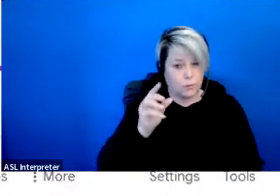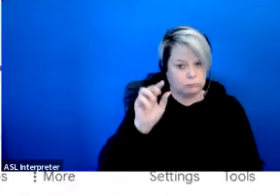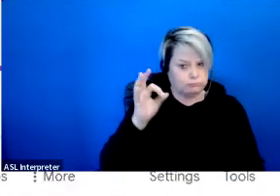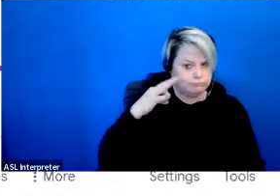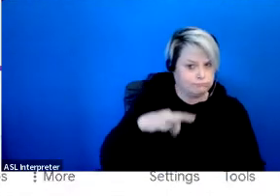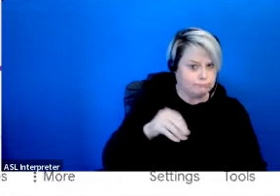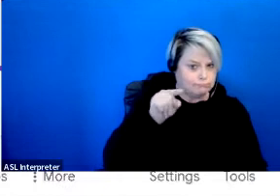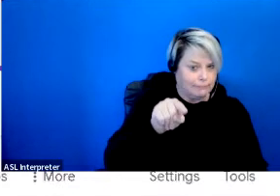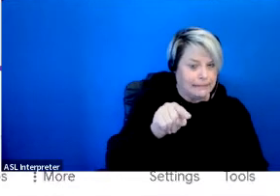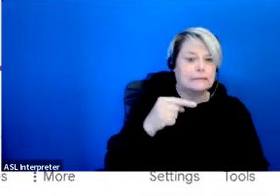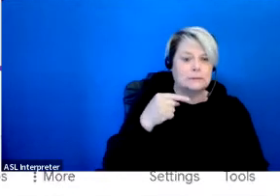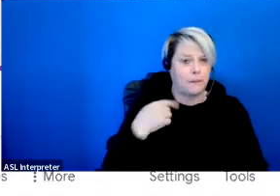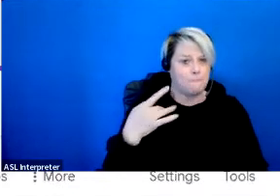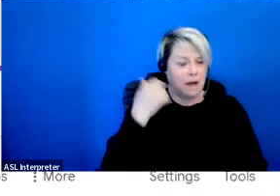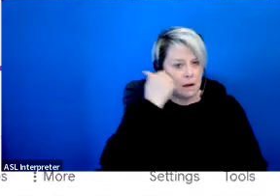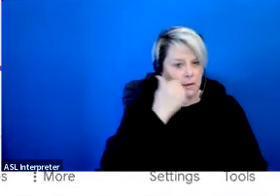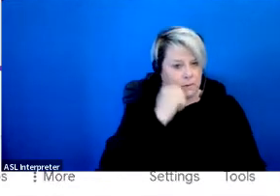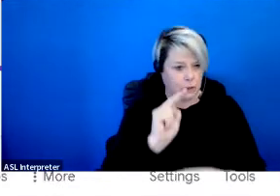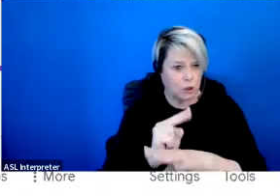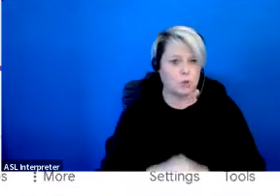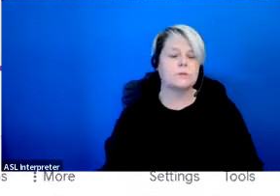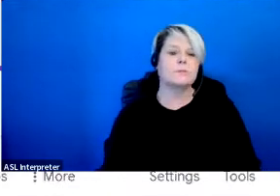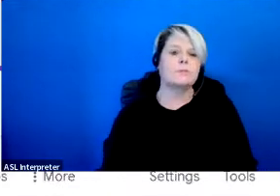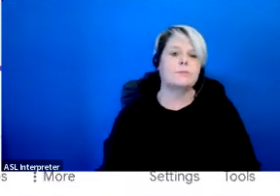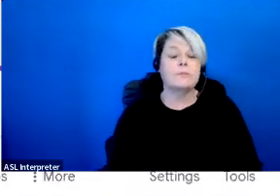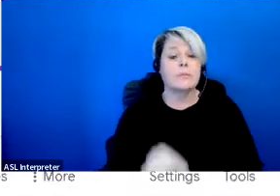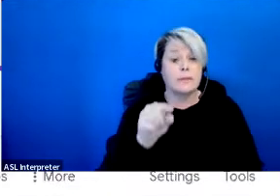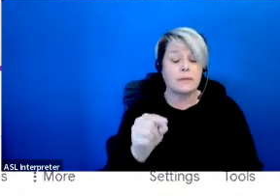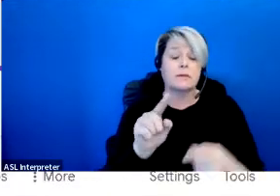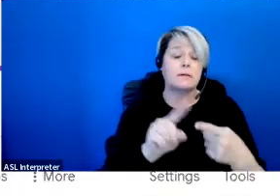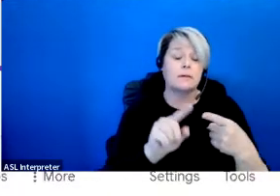to me and I use it daily without exception for both